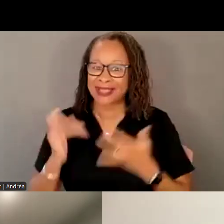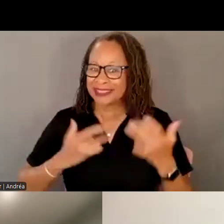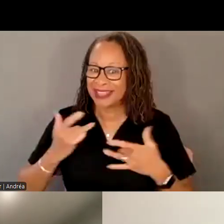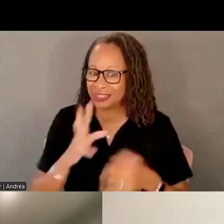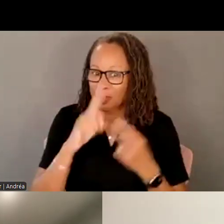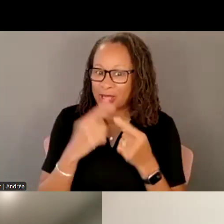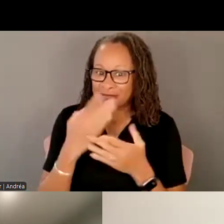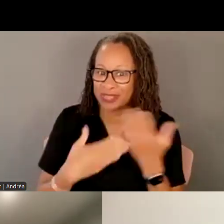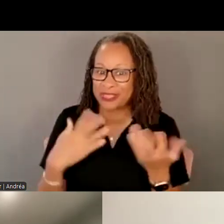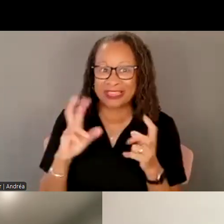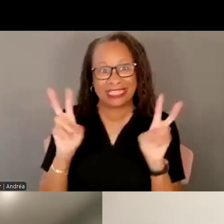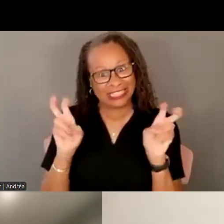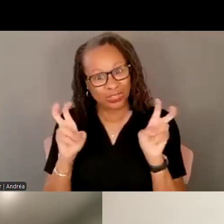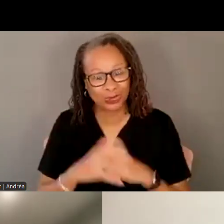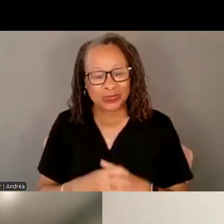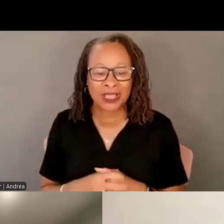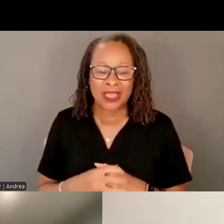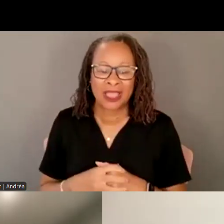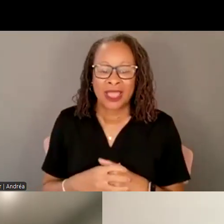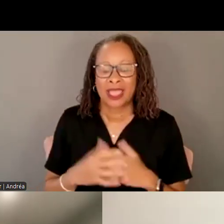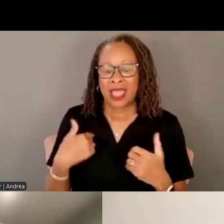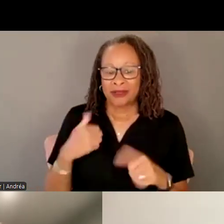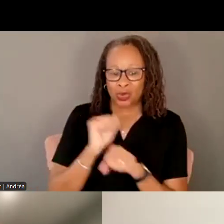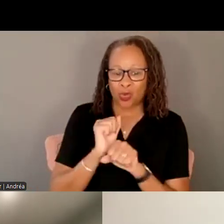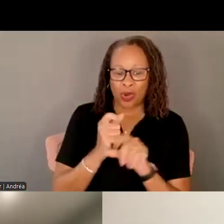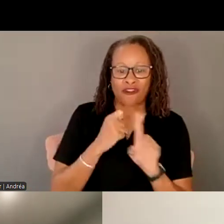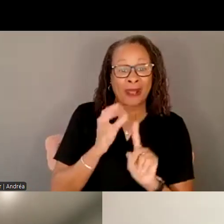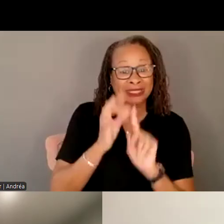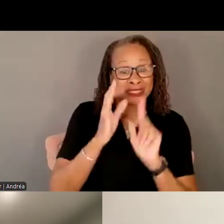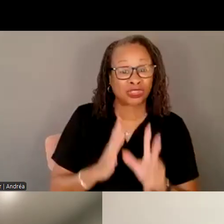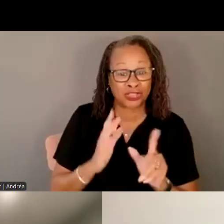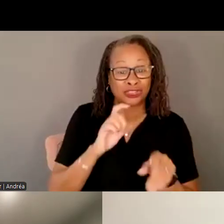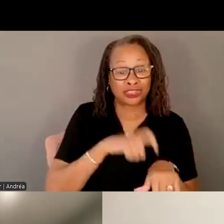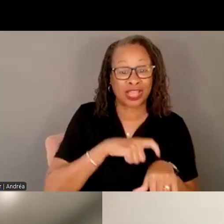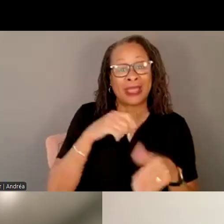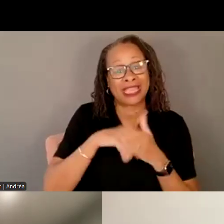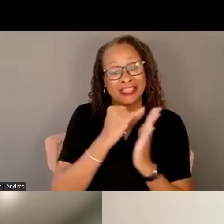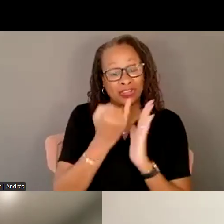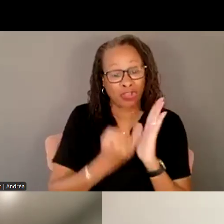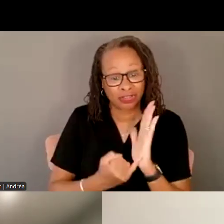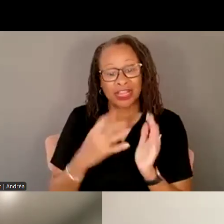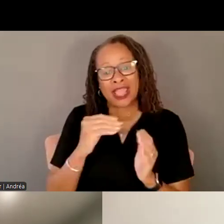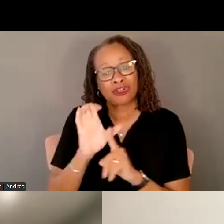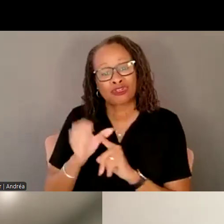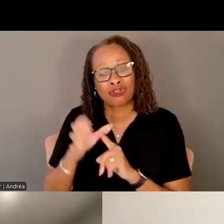I've also kind of worked a little bit from the time I was a special educator in the arts and and cultural arts space